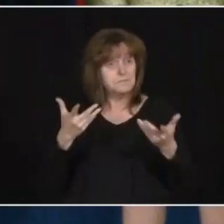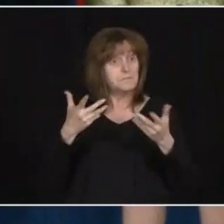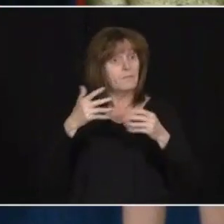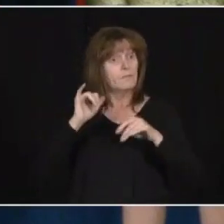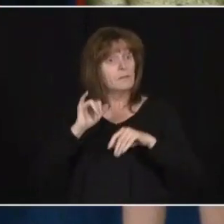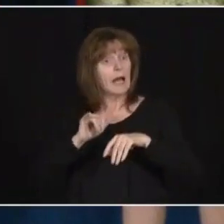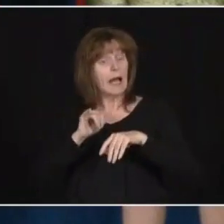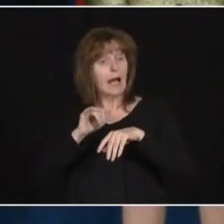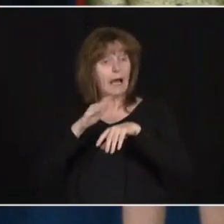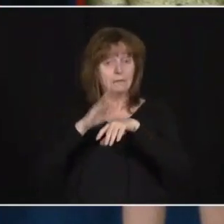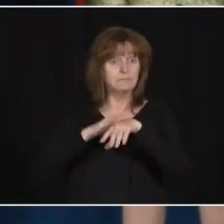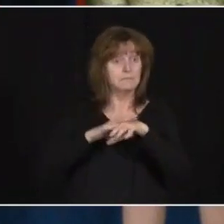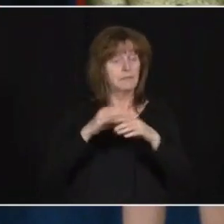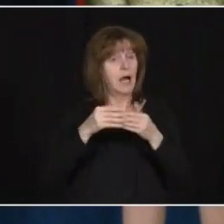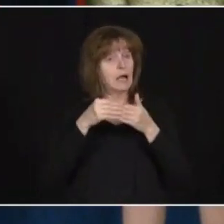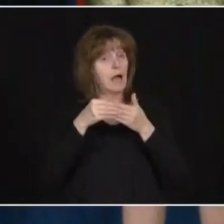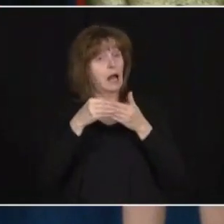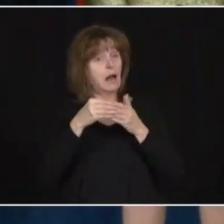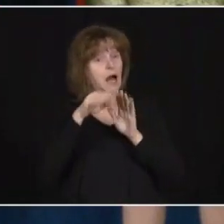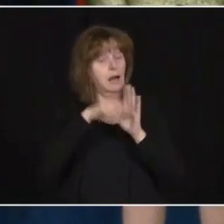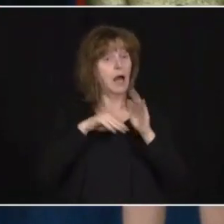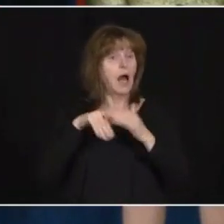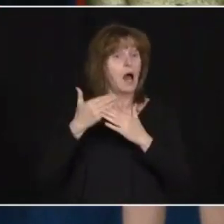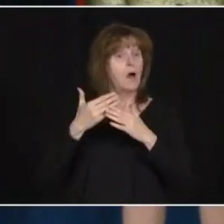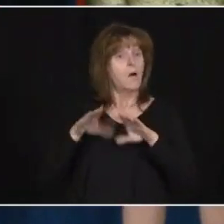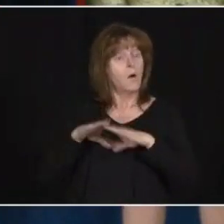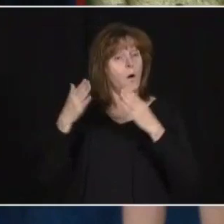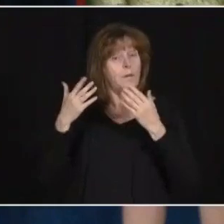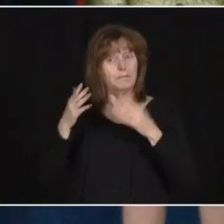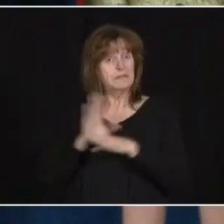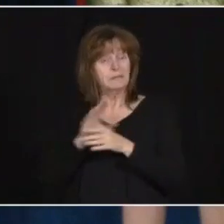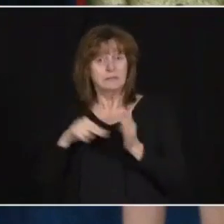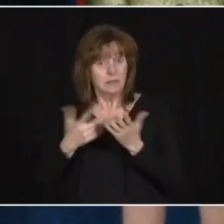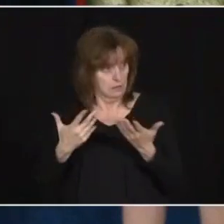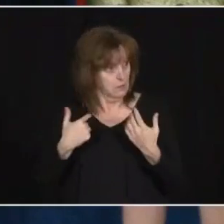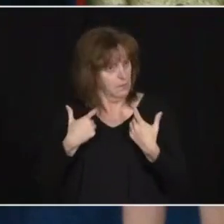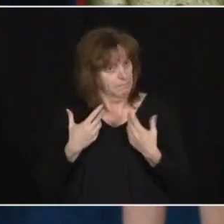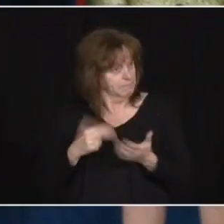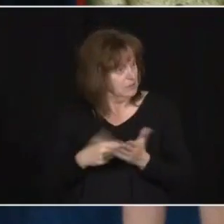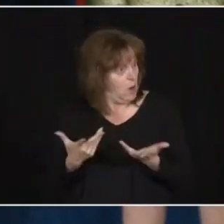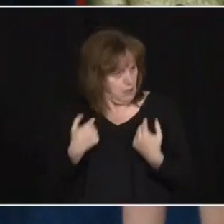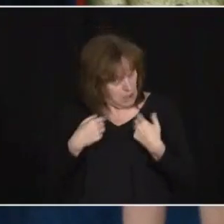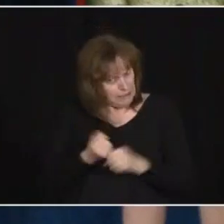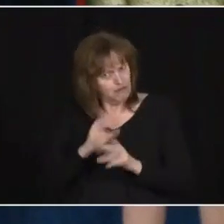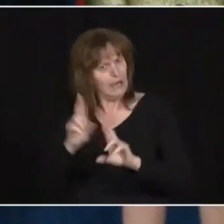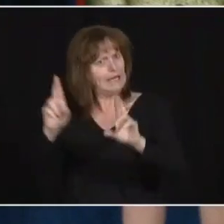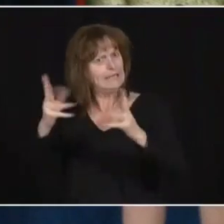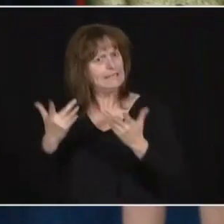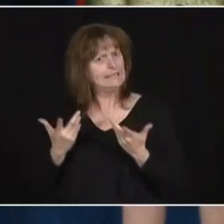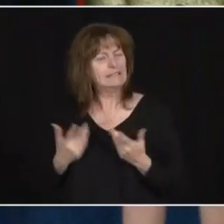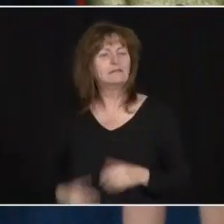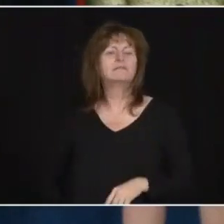we're going to get things moving moving. Next question comes from Laura Stone from The Globe